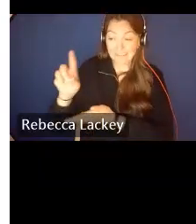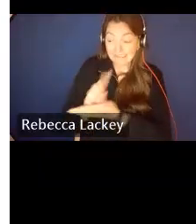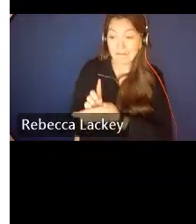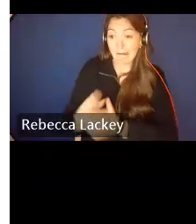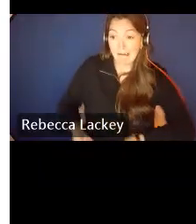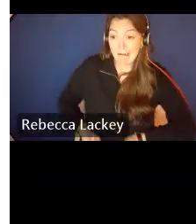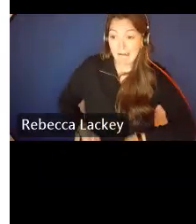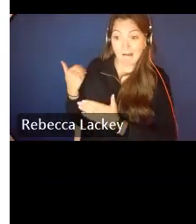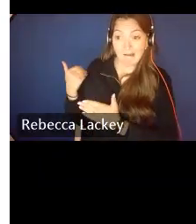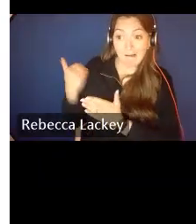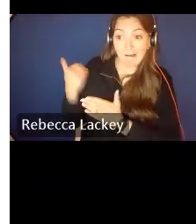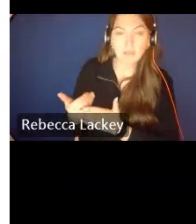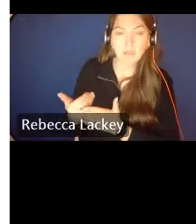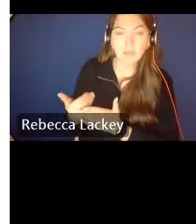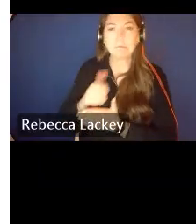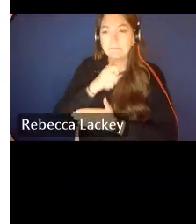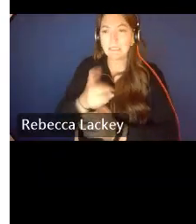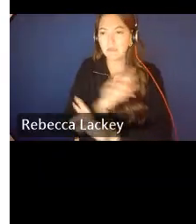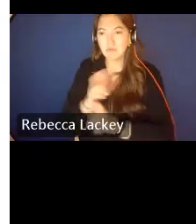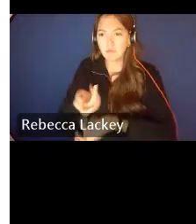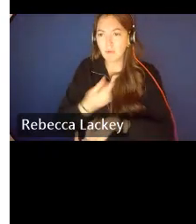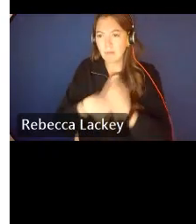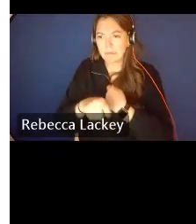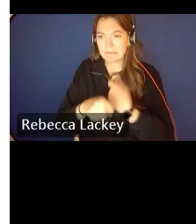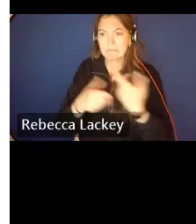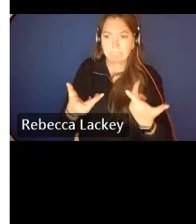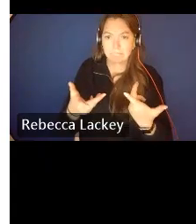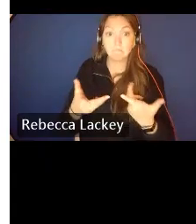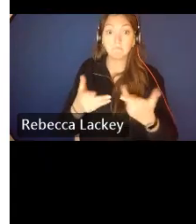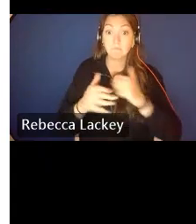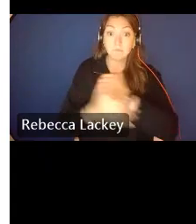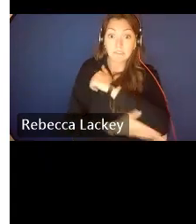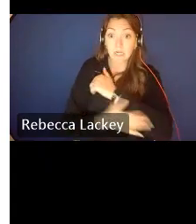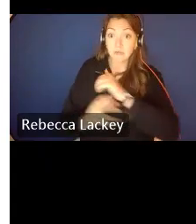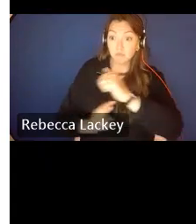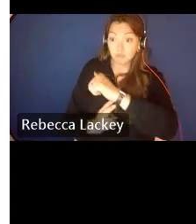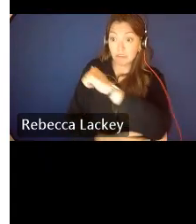but it was not yet programmed for replacement. County bridges are usually inspected on an